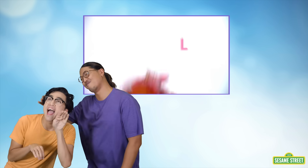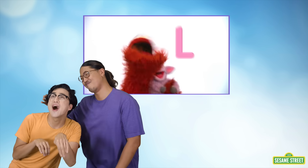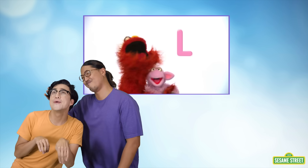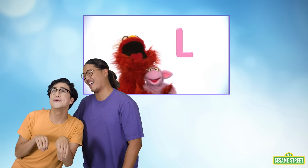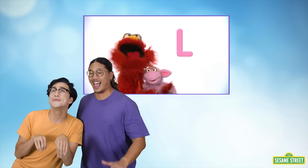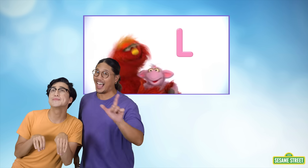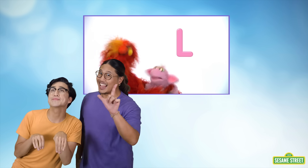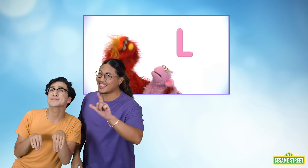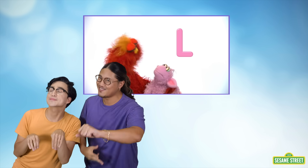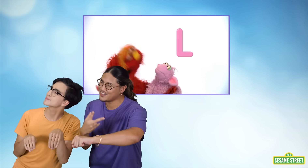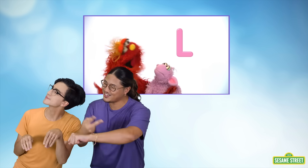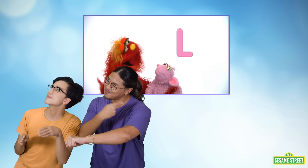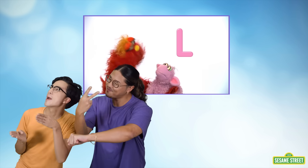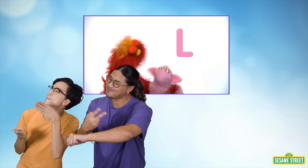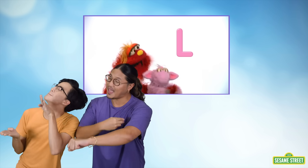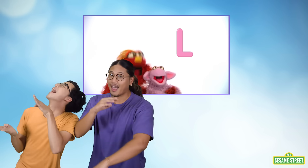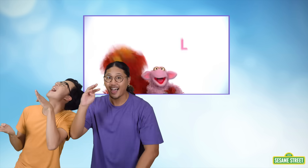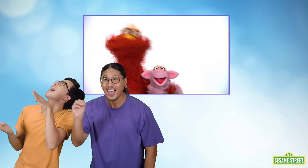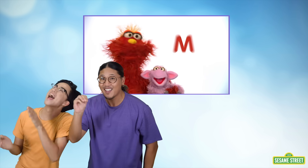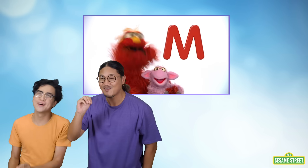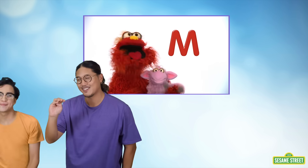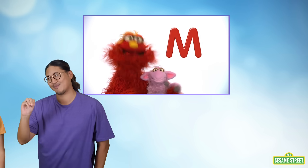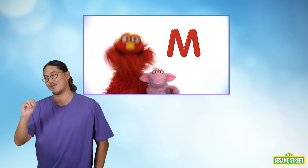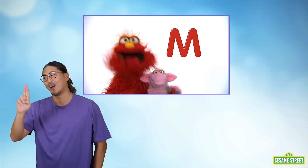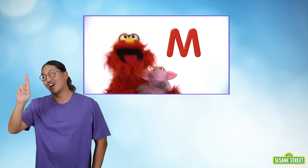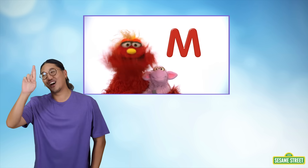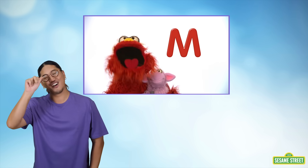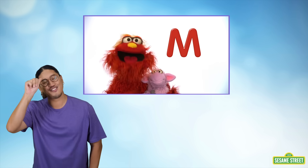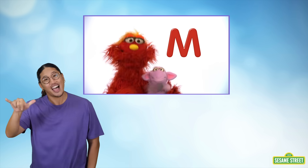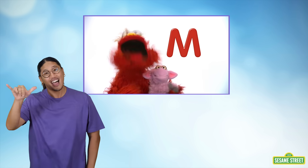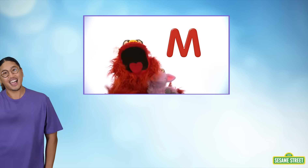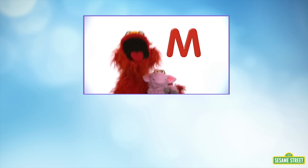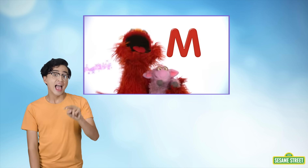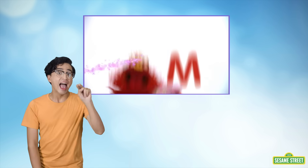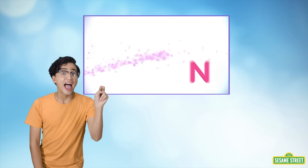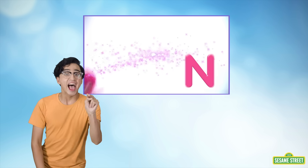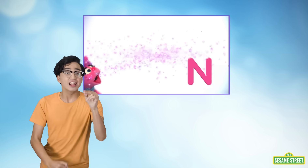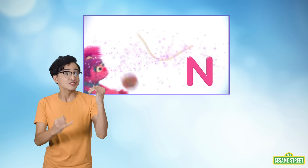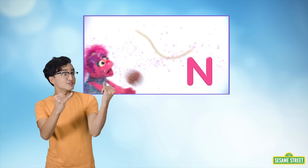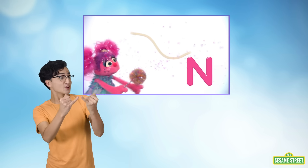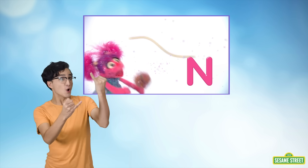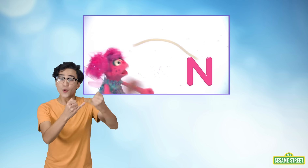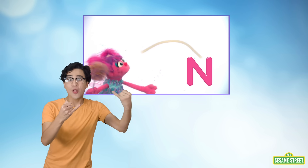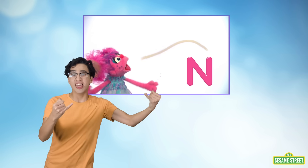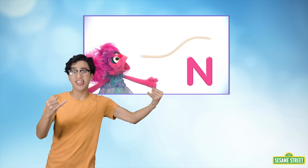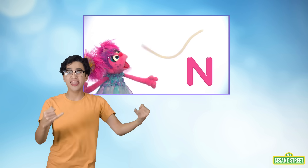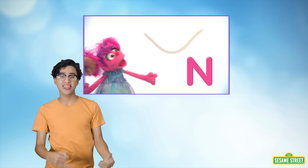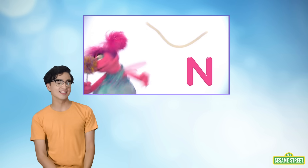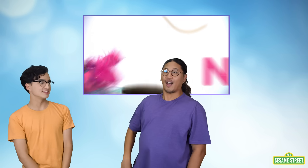L is for lamb M is for Murray N is for noodle